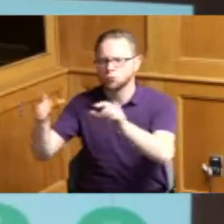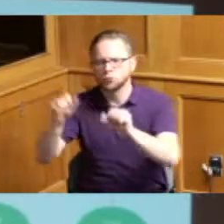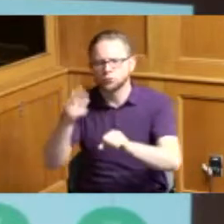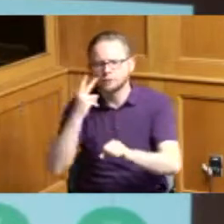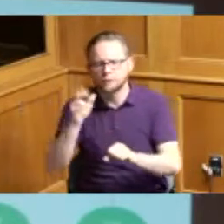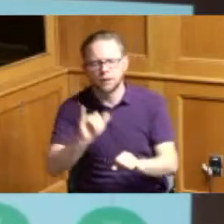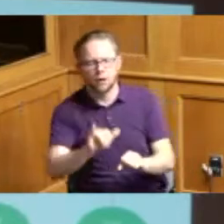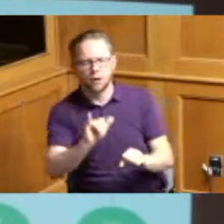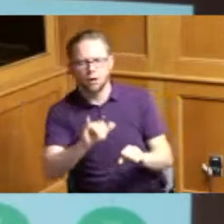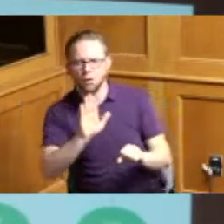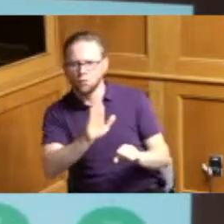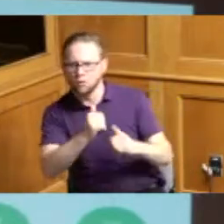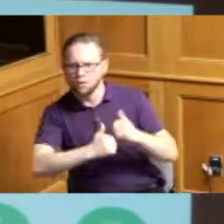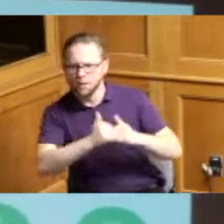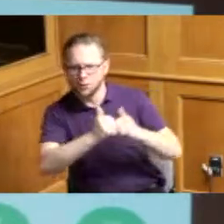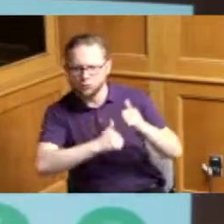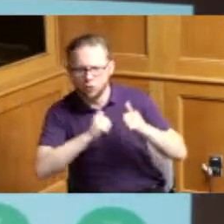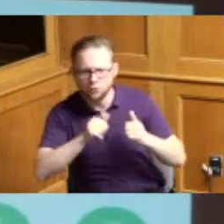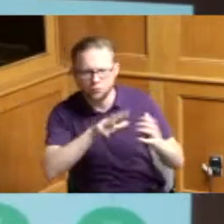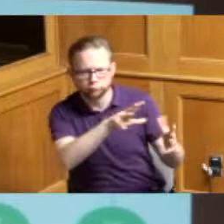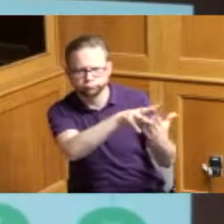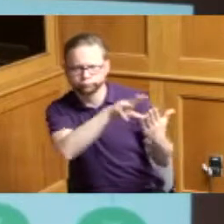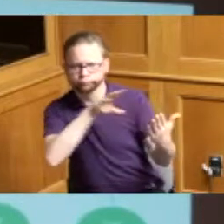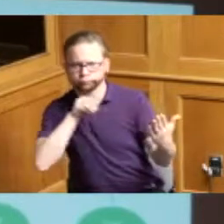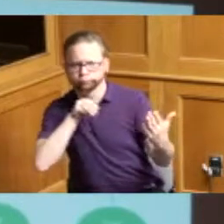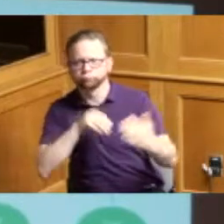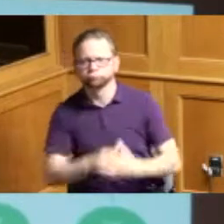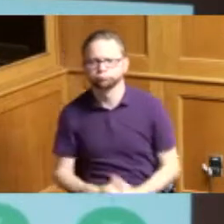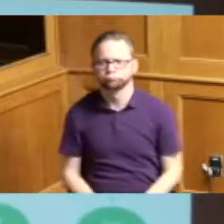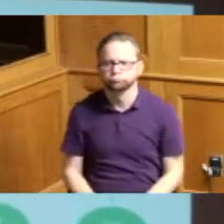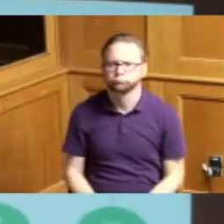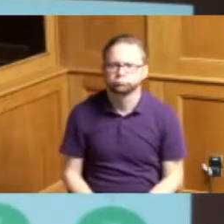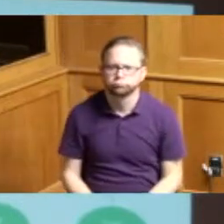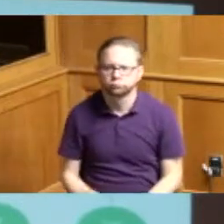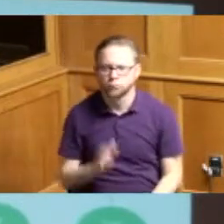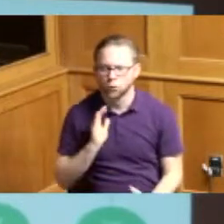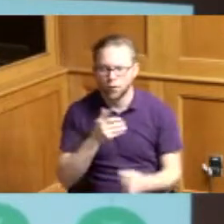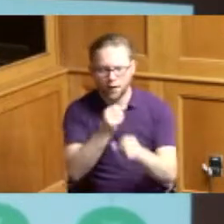the methodology or with kind of some of the data that we've been developing through this analysis